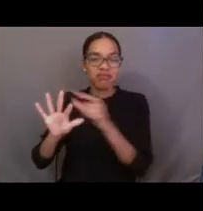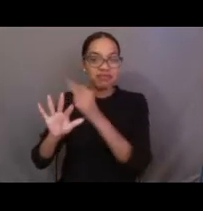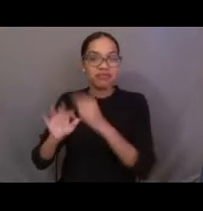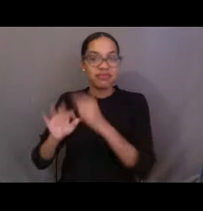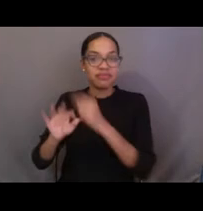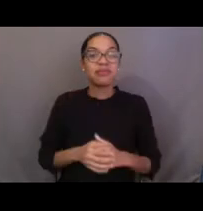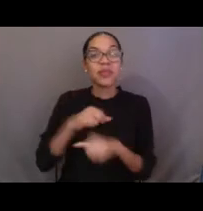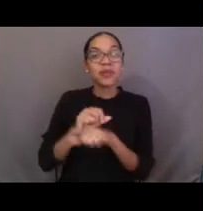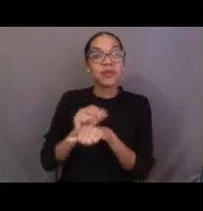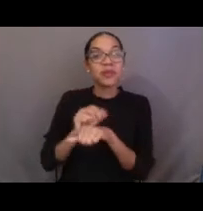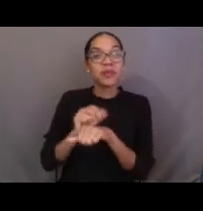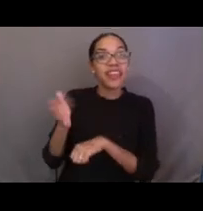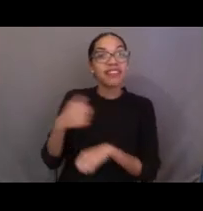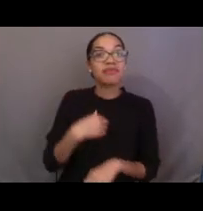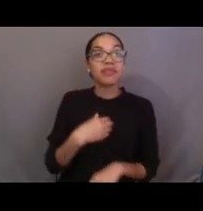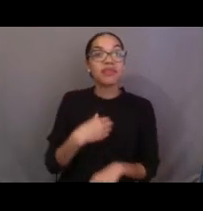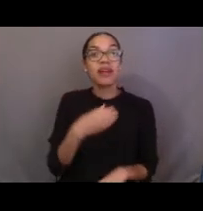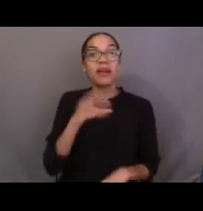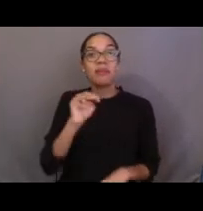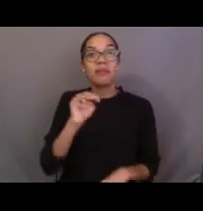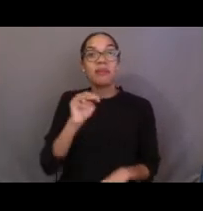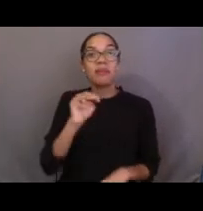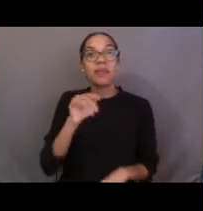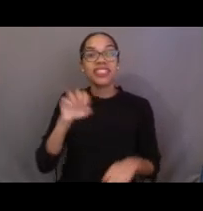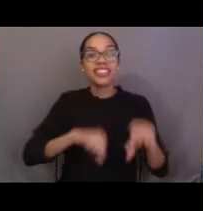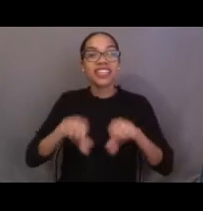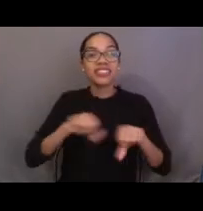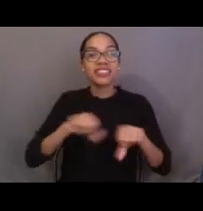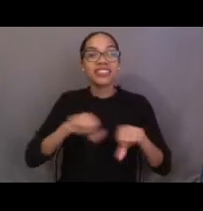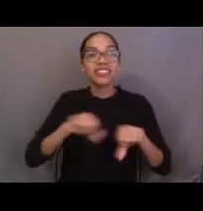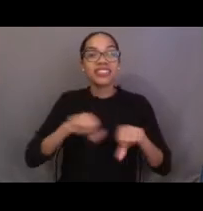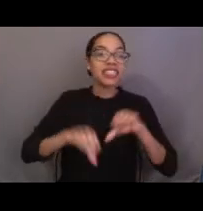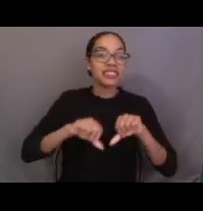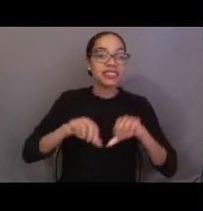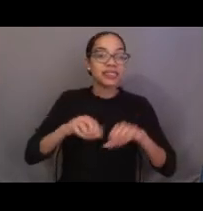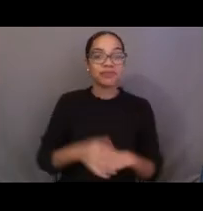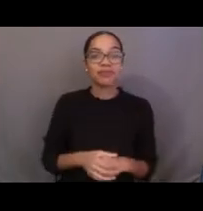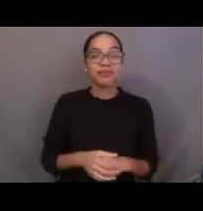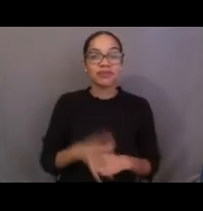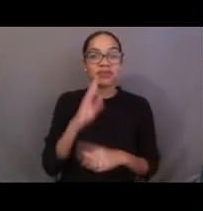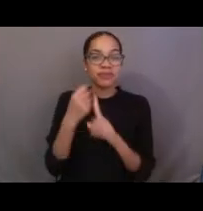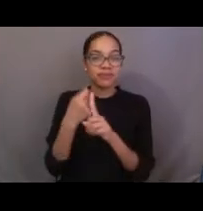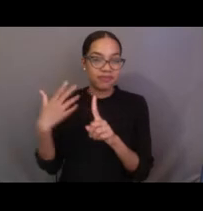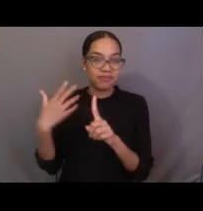I'll talk a little bit more about that in a minute, but first I wanted to tell you that I actually grew up